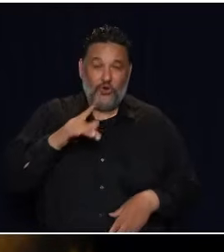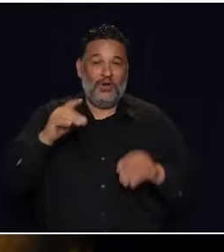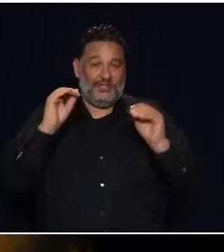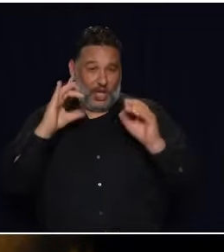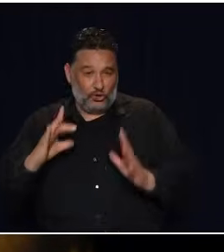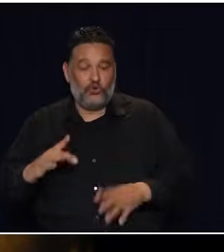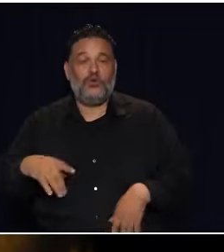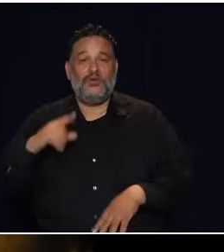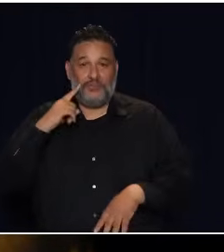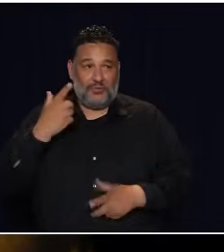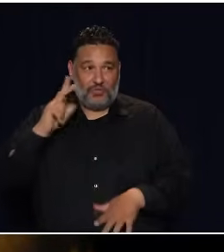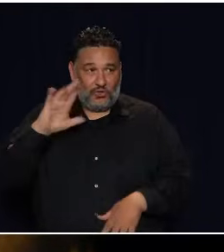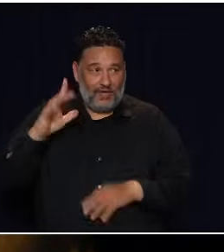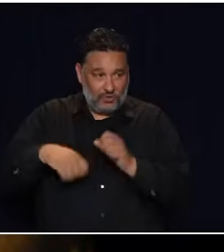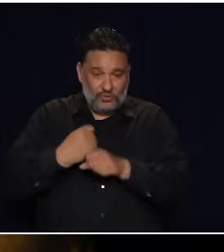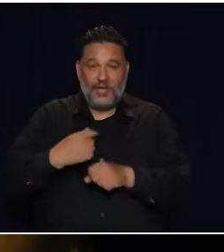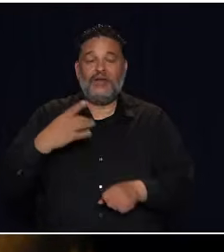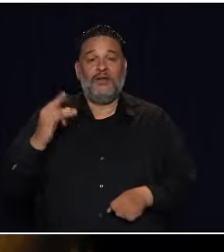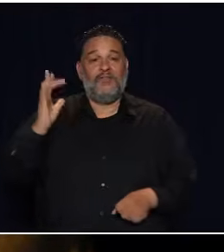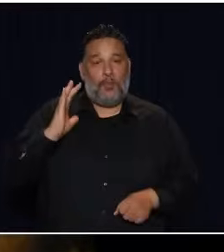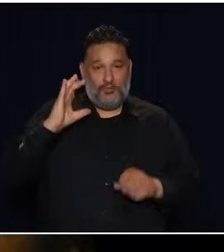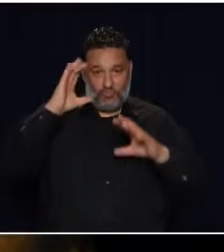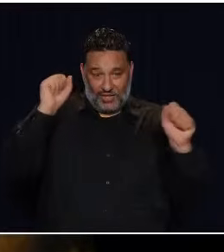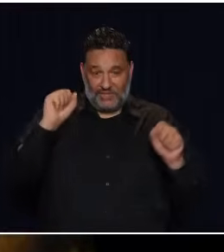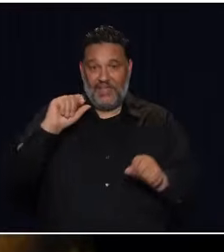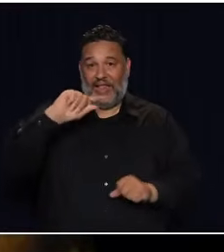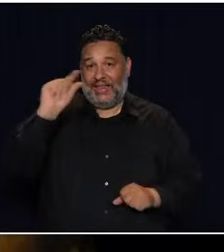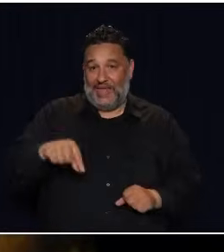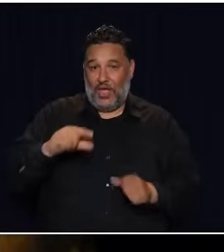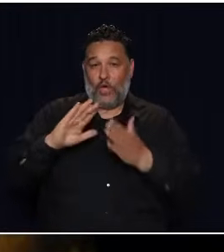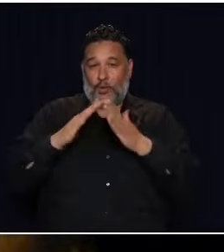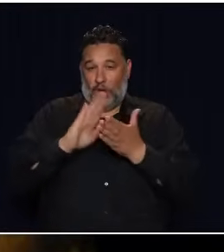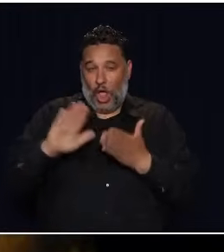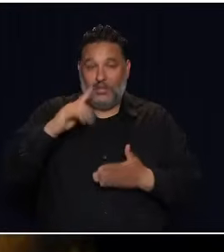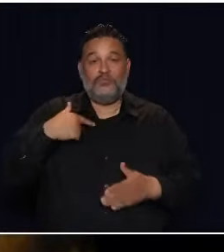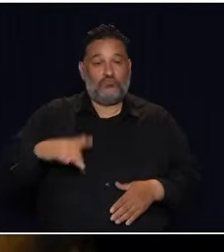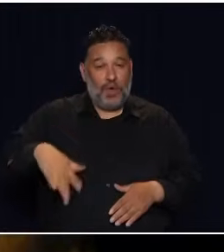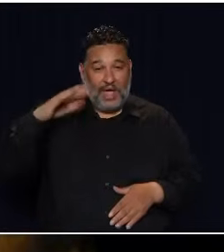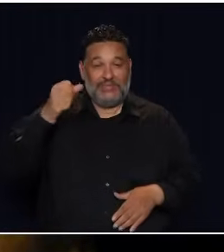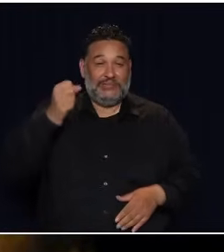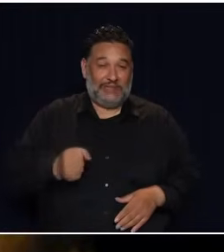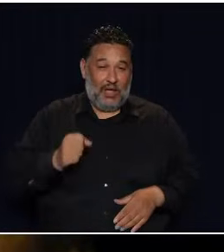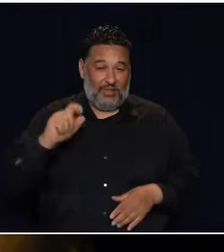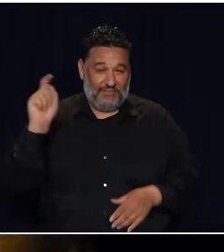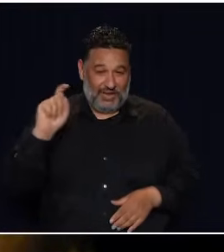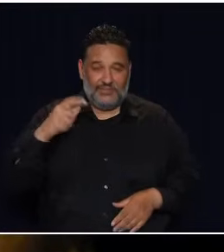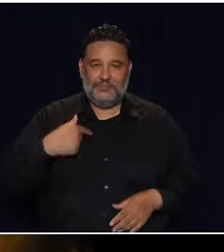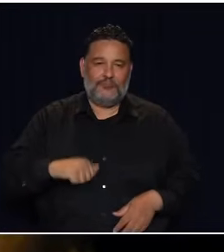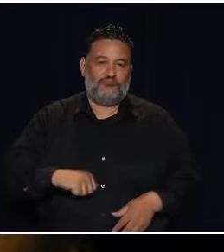RUIZ. I'M A MOM, AN EDUCATOR OF 35 YEARS AND THE FORMER PRESIDENT